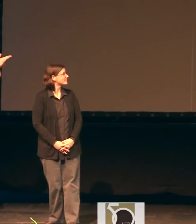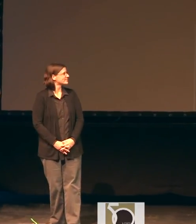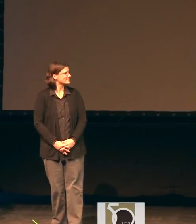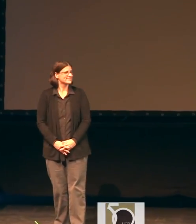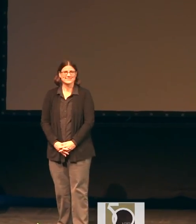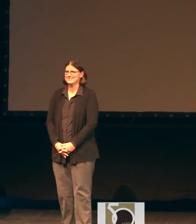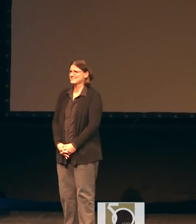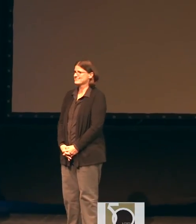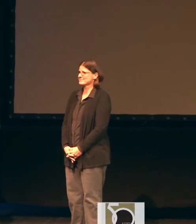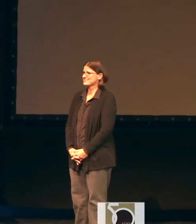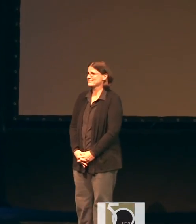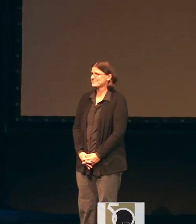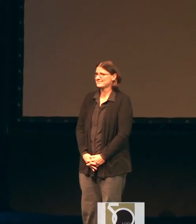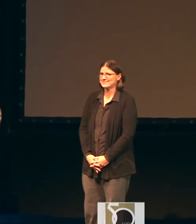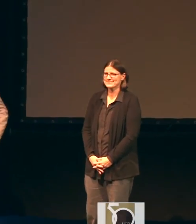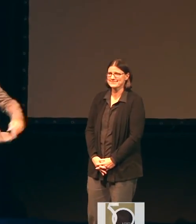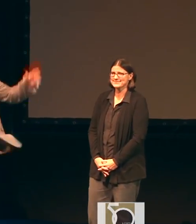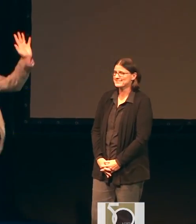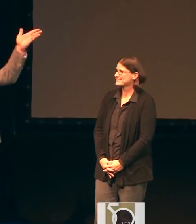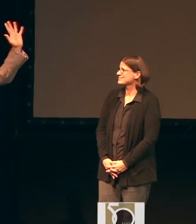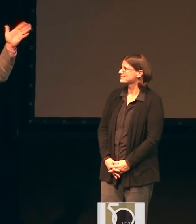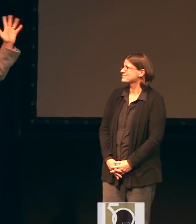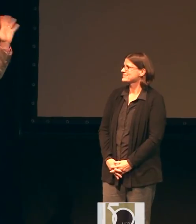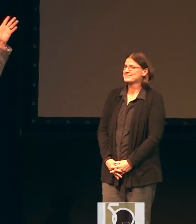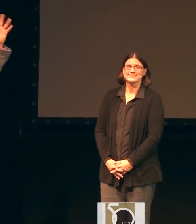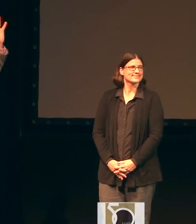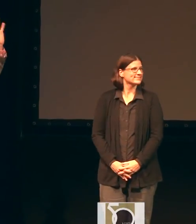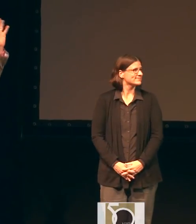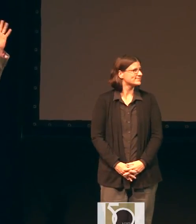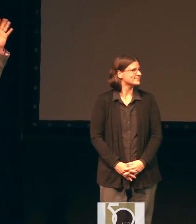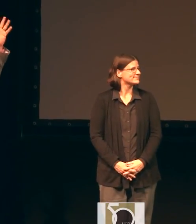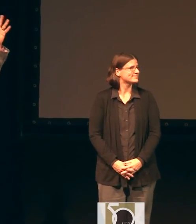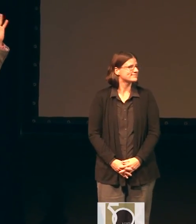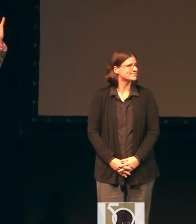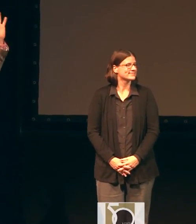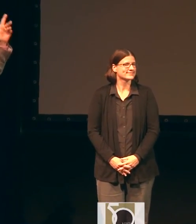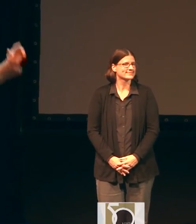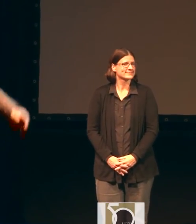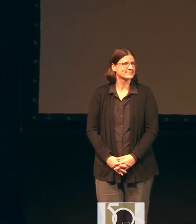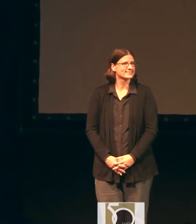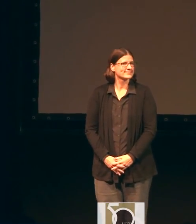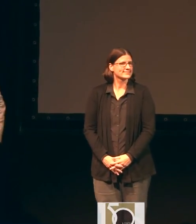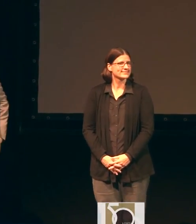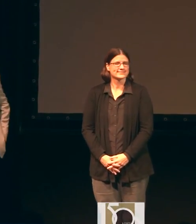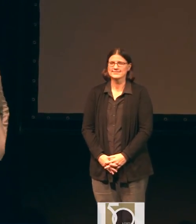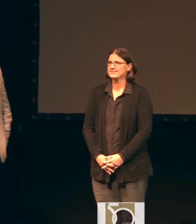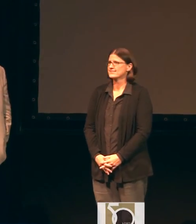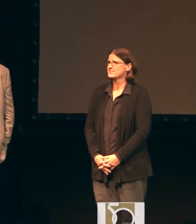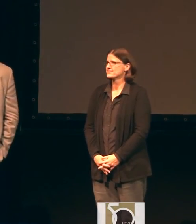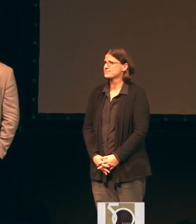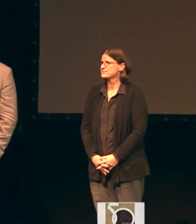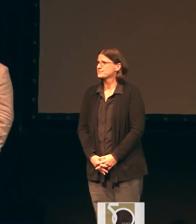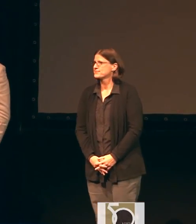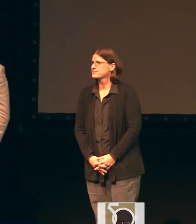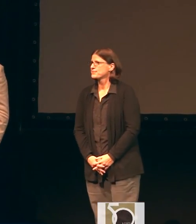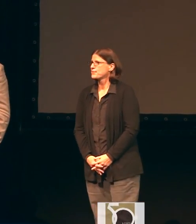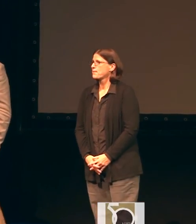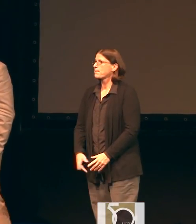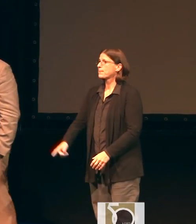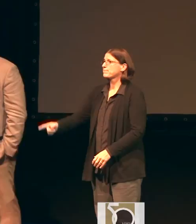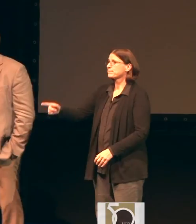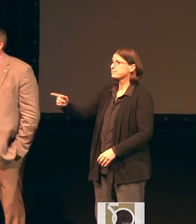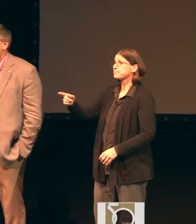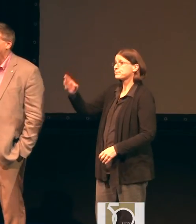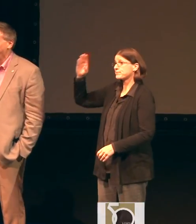leaders. There they go. >>SPEAKER: Hi, my name is Ashley, I am